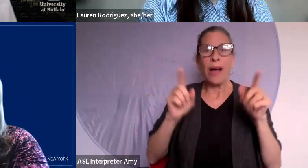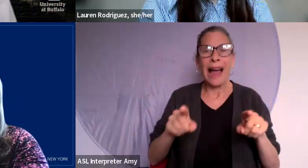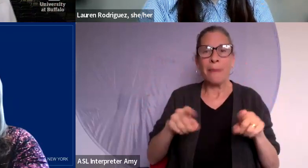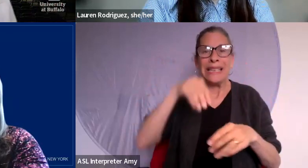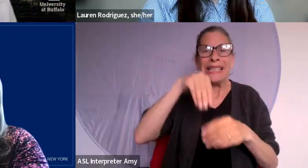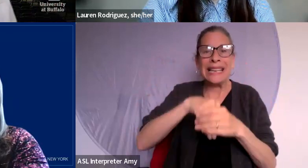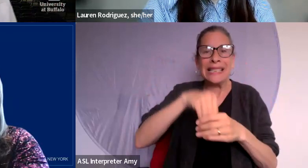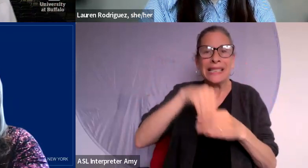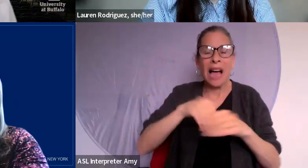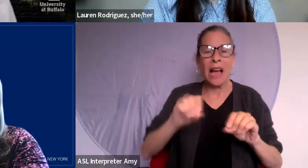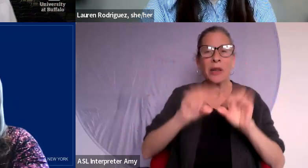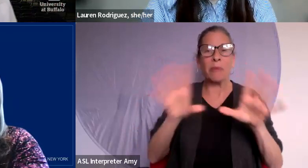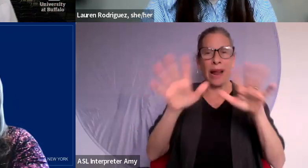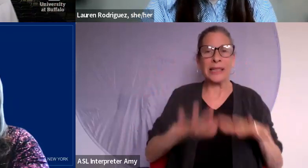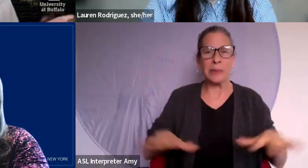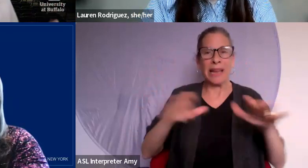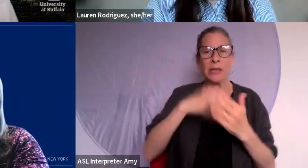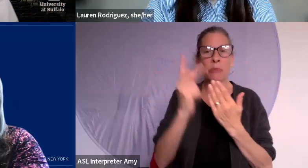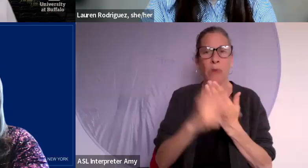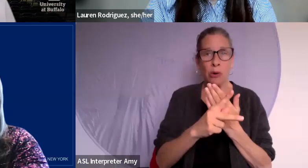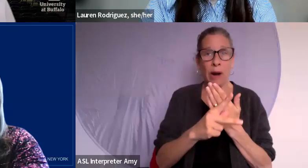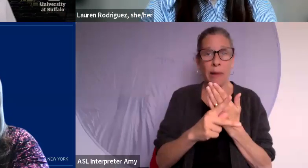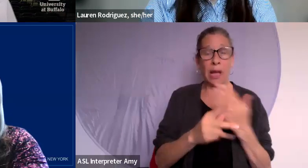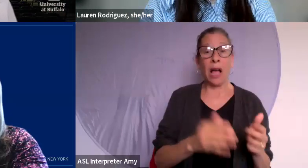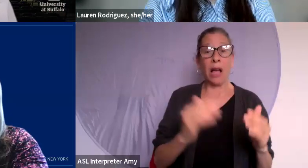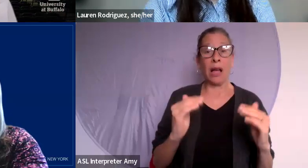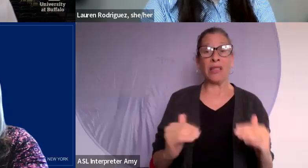of the Brightspace interface. The next level of integration is